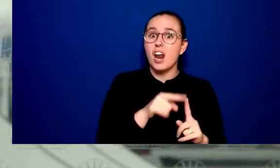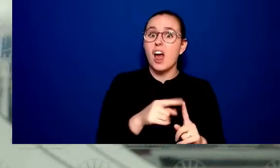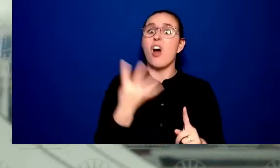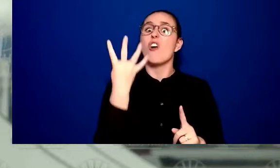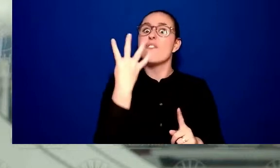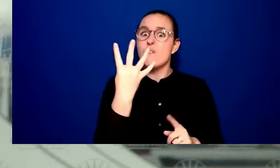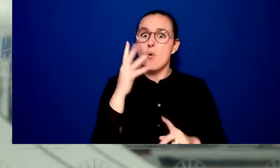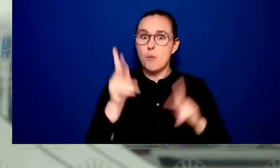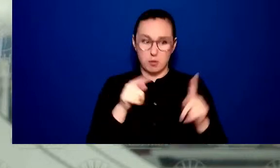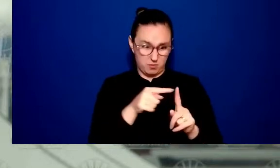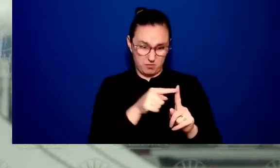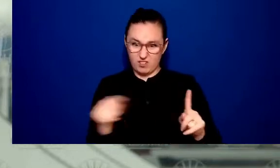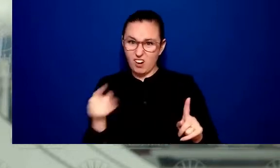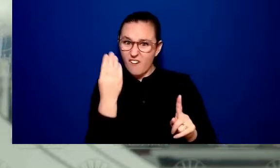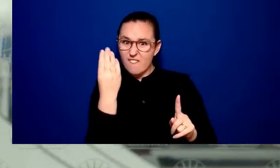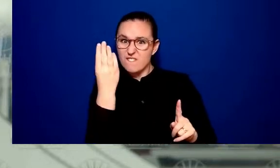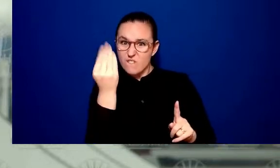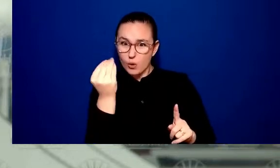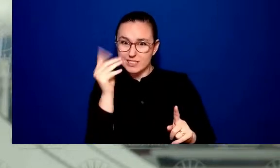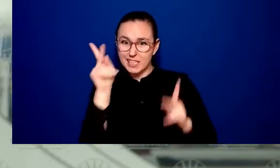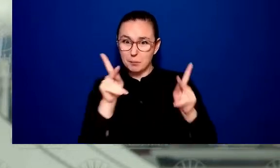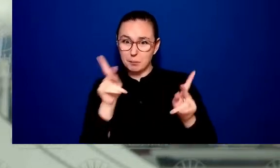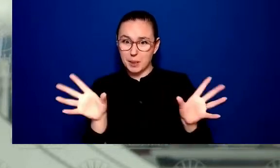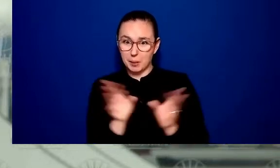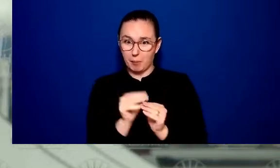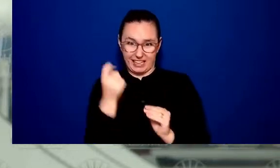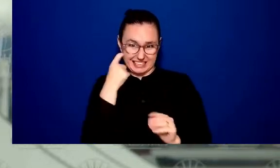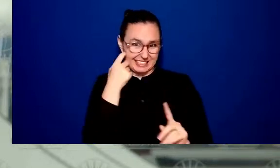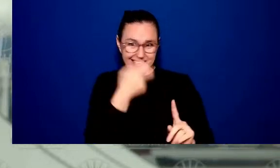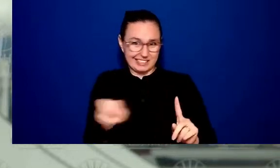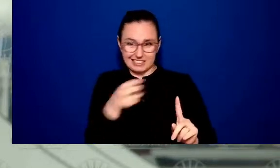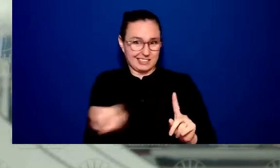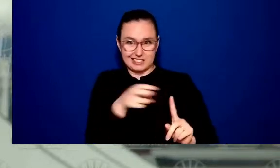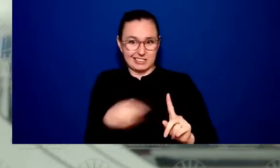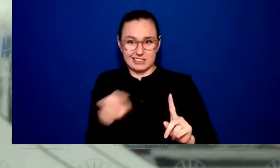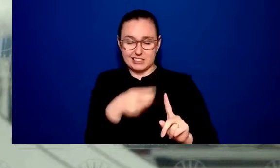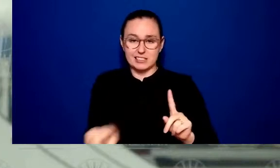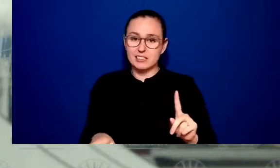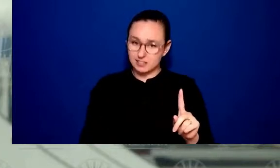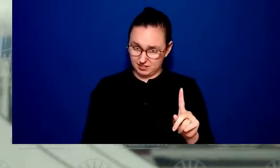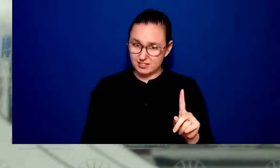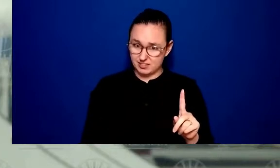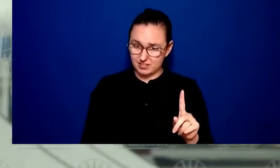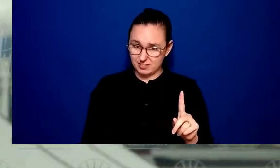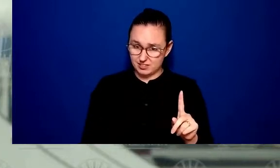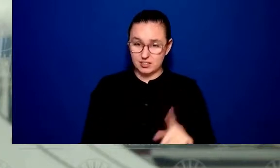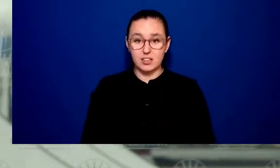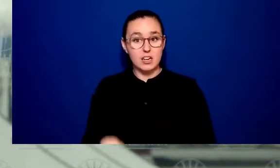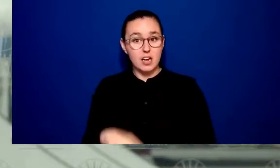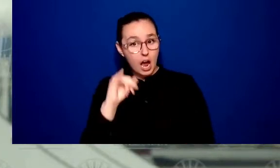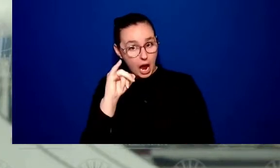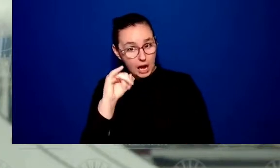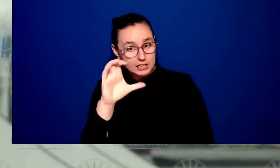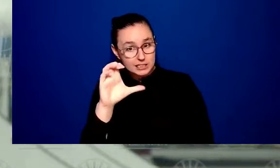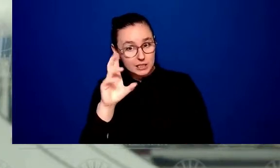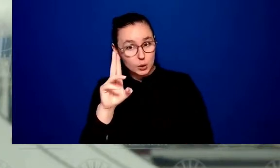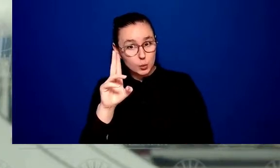numbers in terms of the critical care beds are in place for everyone in northern